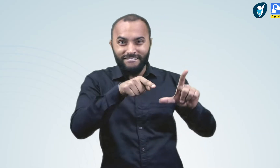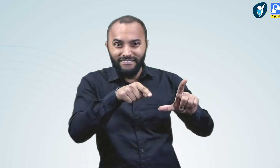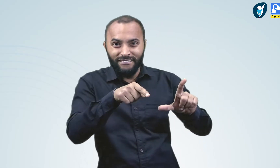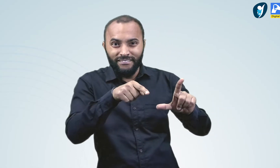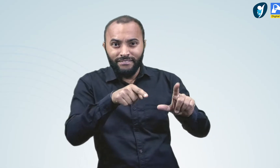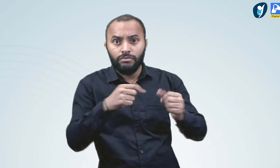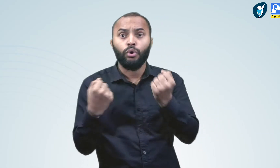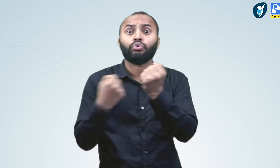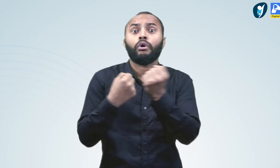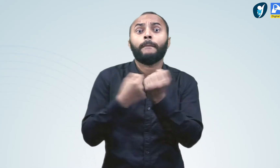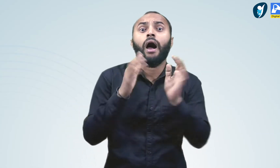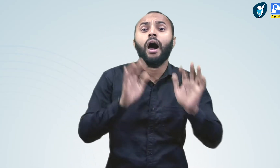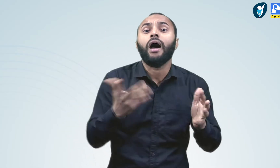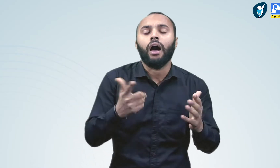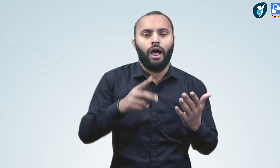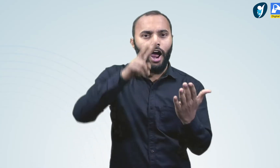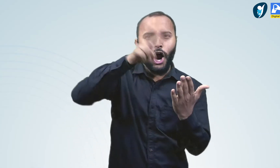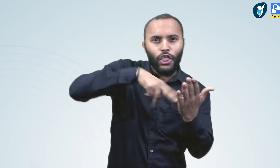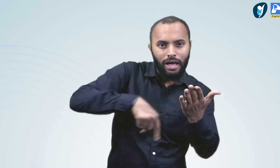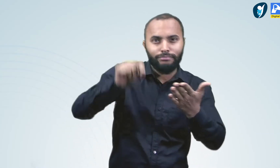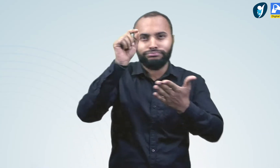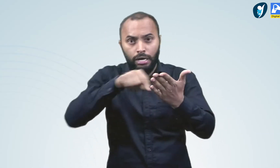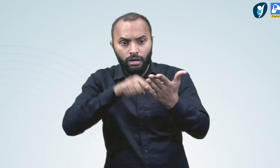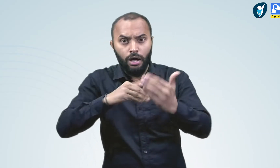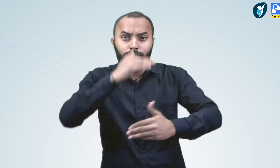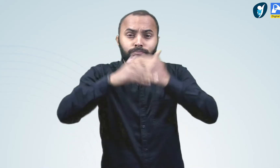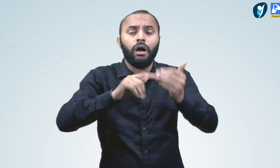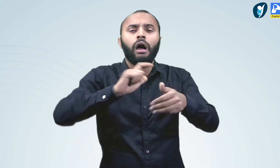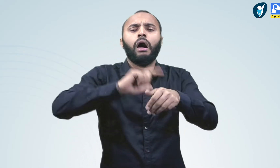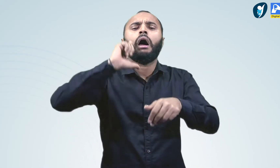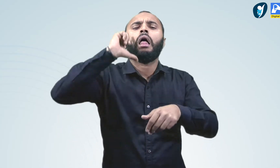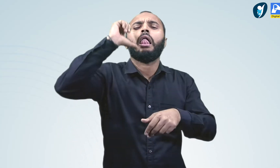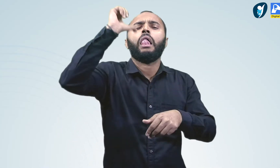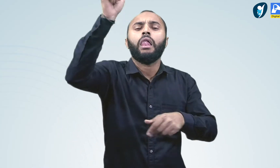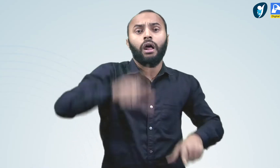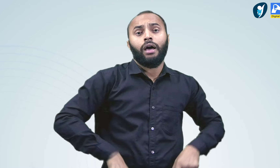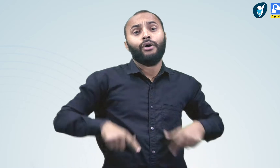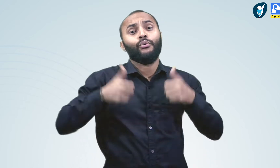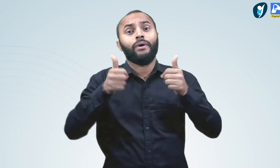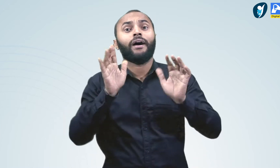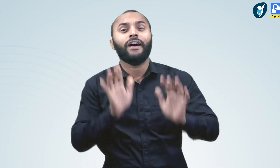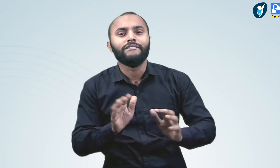of a child supports literacy development later in life